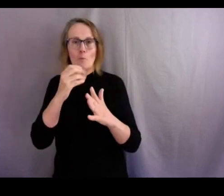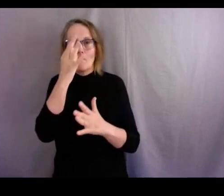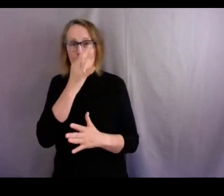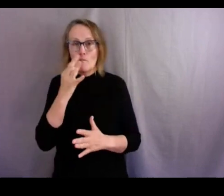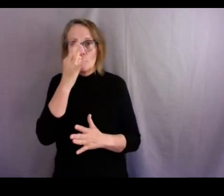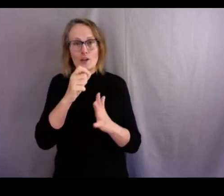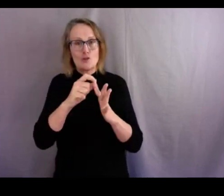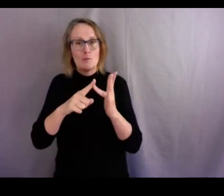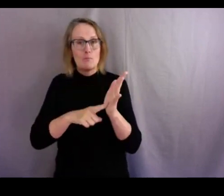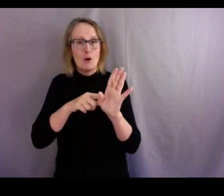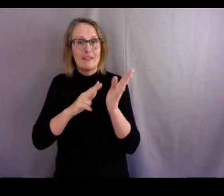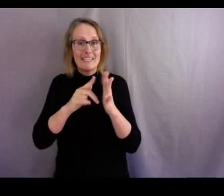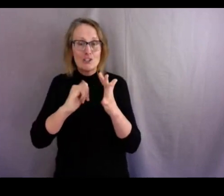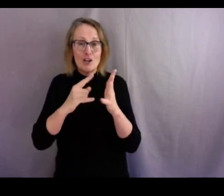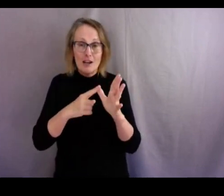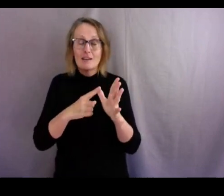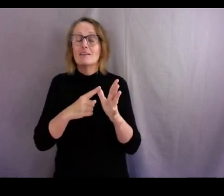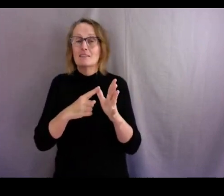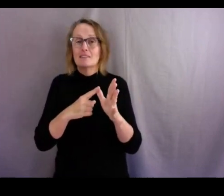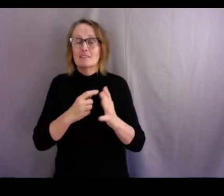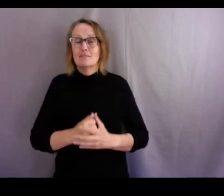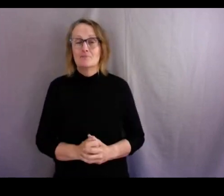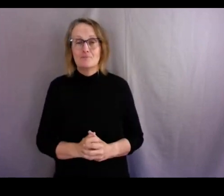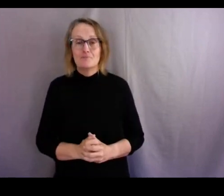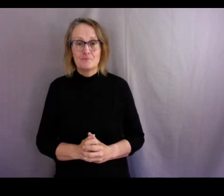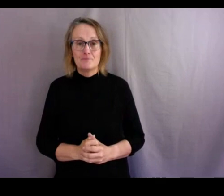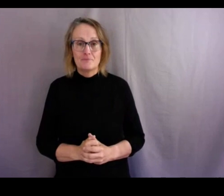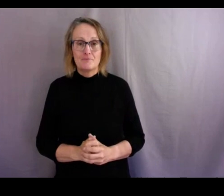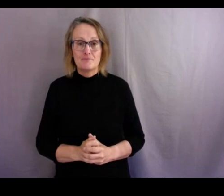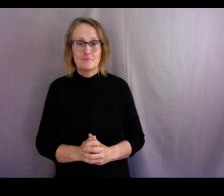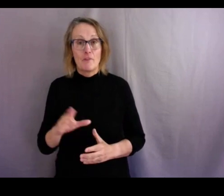Merci beaucoup d'être là, and SaVAge K'lub.